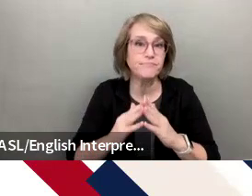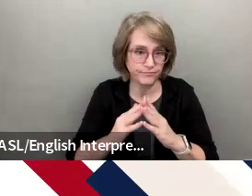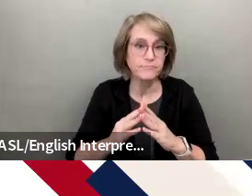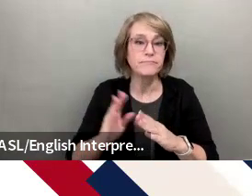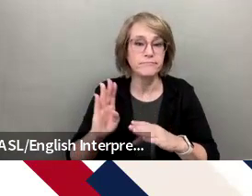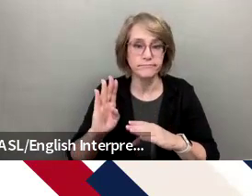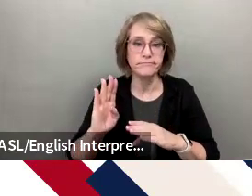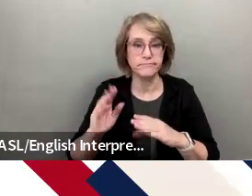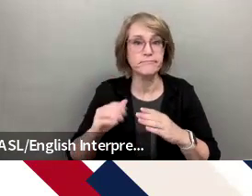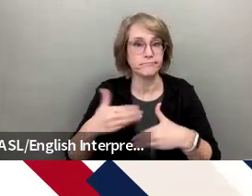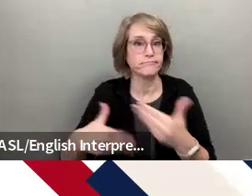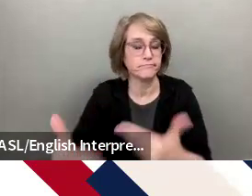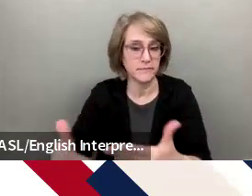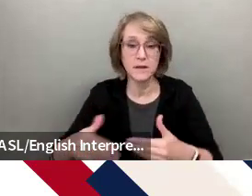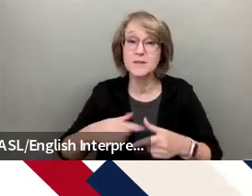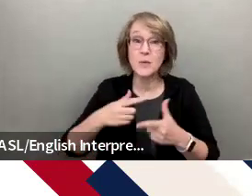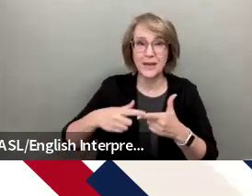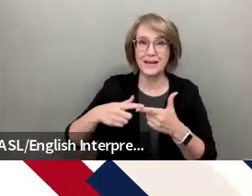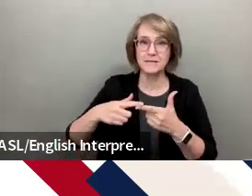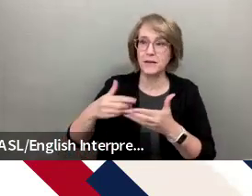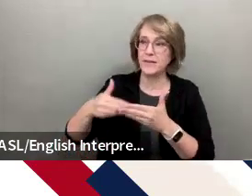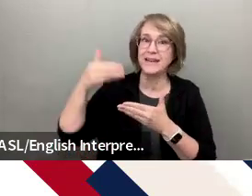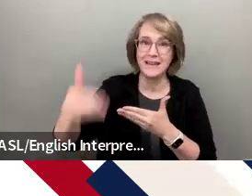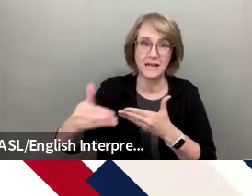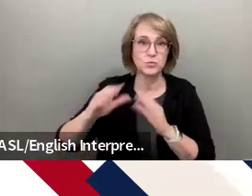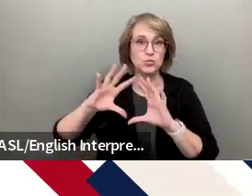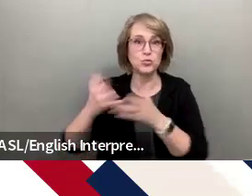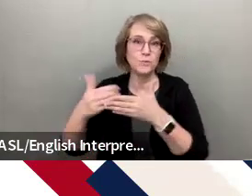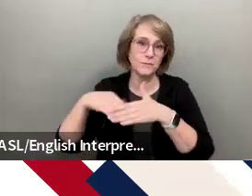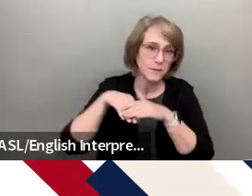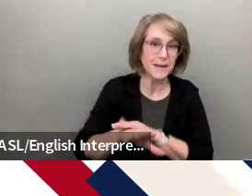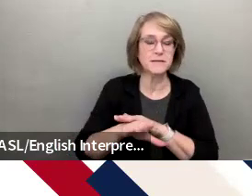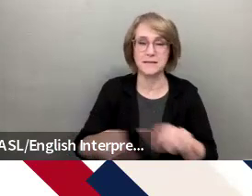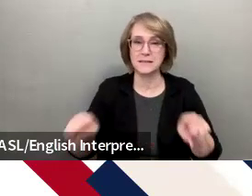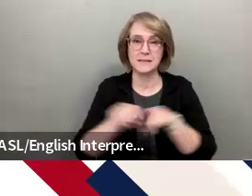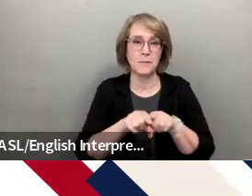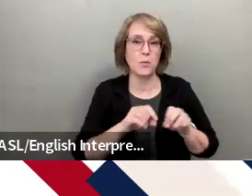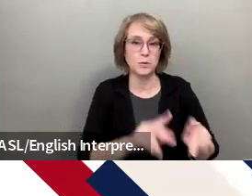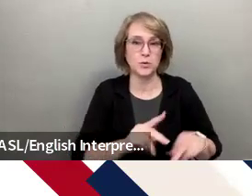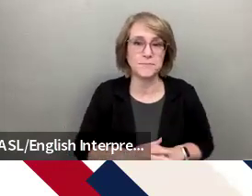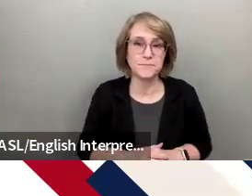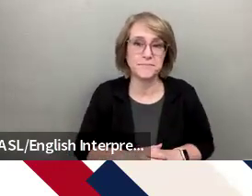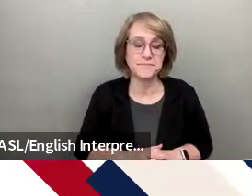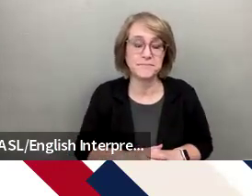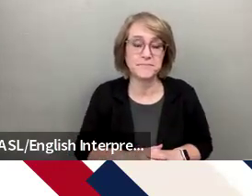WAVE OF STUDENTS HAVE THE SAME OPPORTUNITIMENT AGAIN THAT PATIENCE AND CREATIVITY NOT EVERYONE